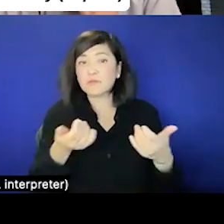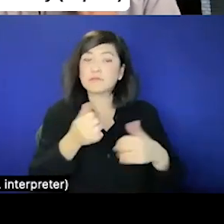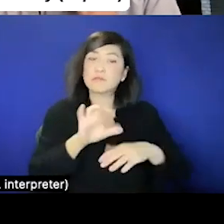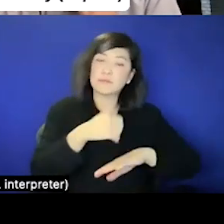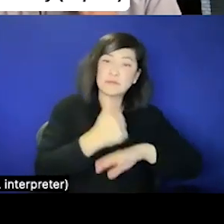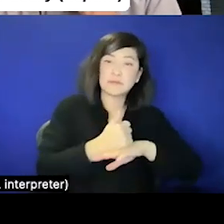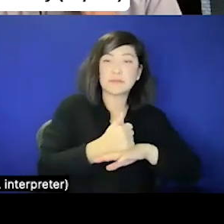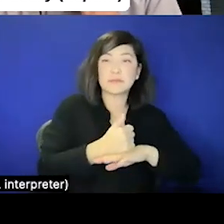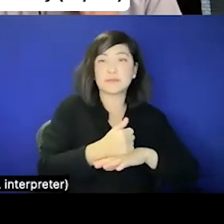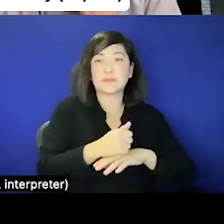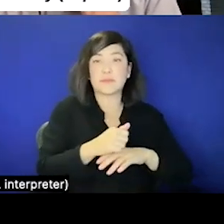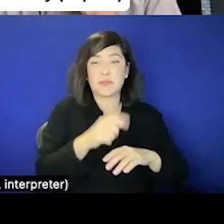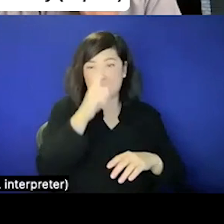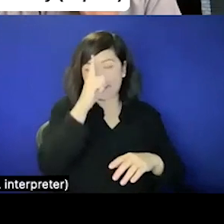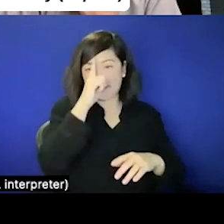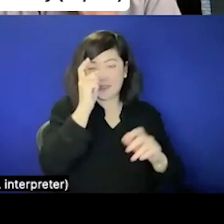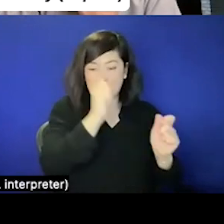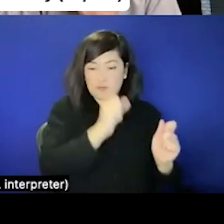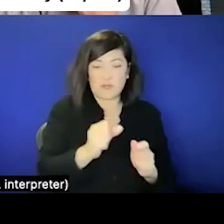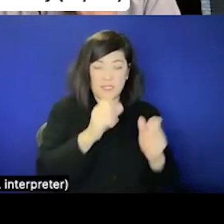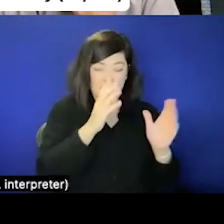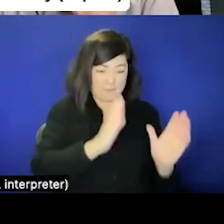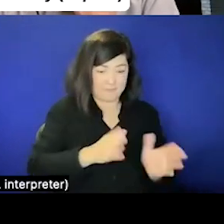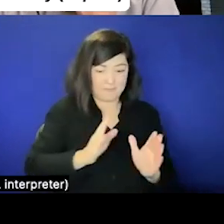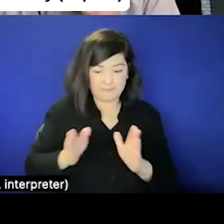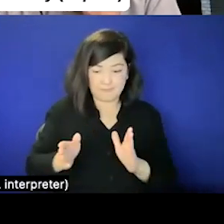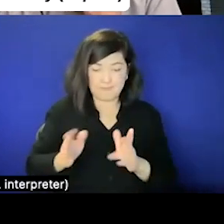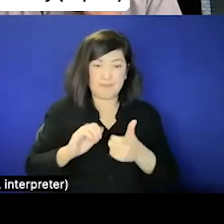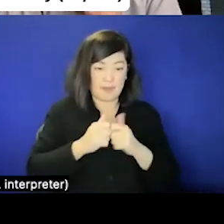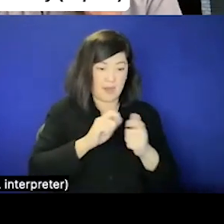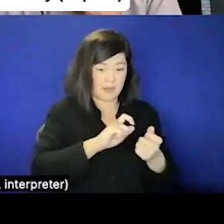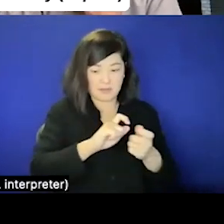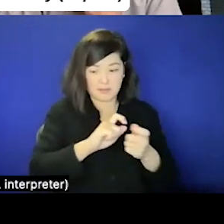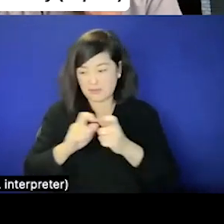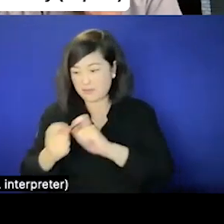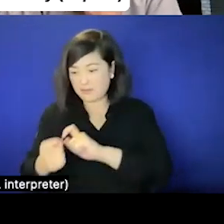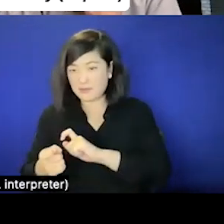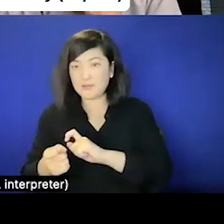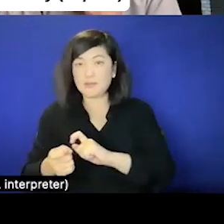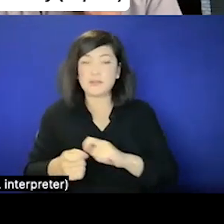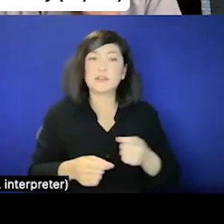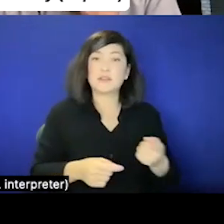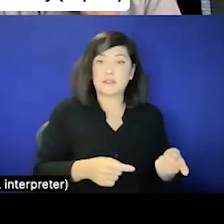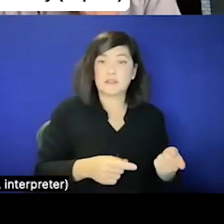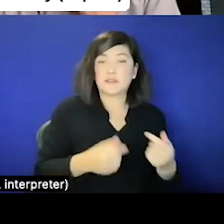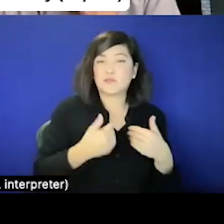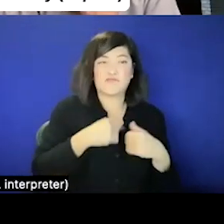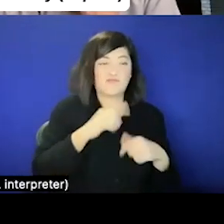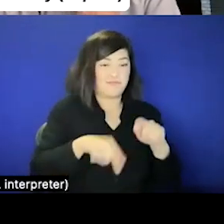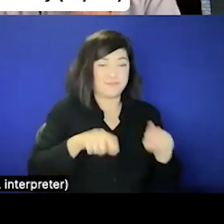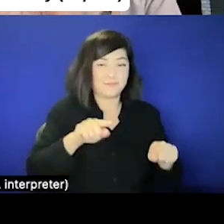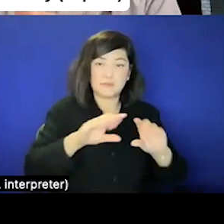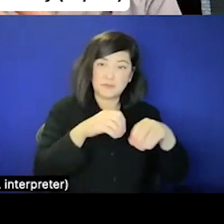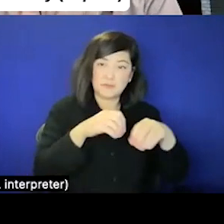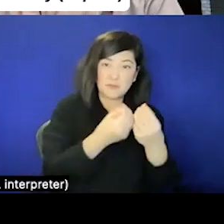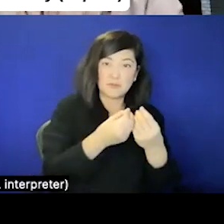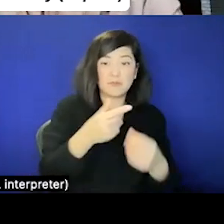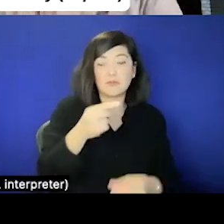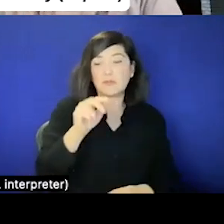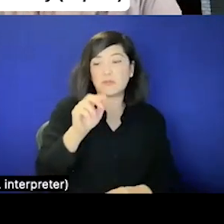There are organisations like MVB U.S., which oversees the Pubeasy and Pubnet standards that